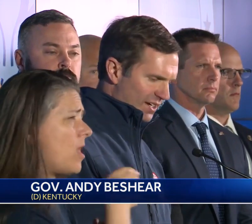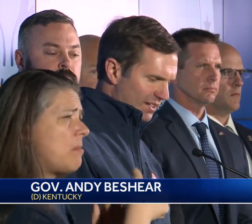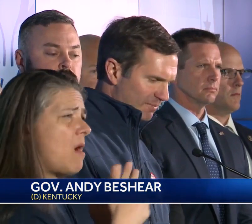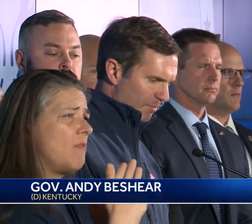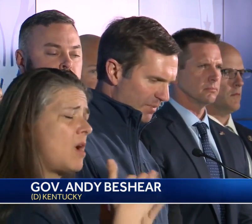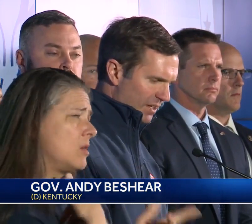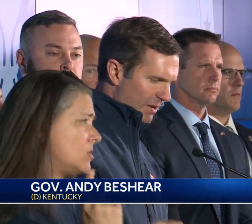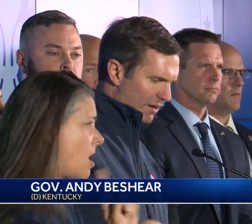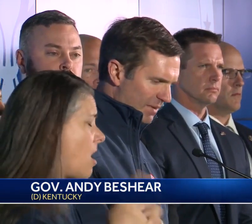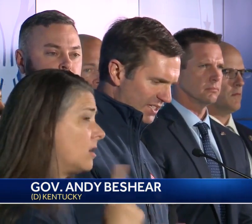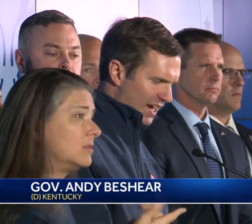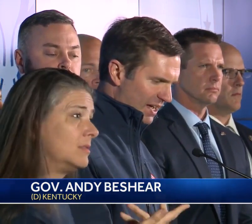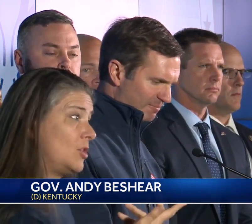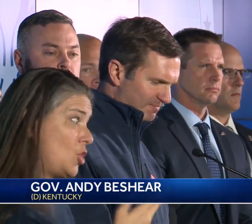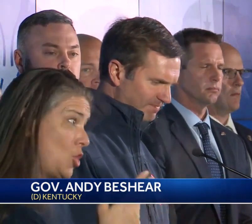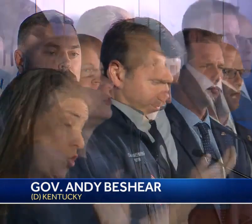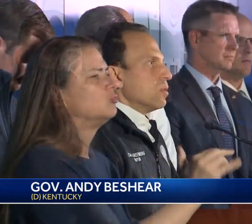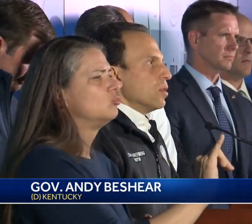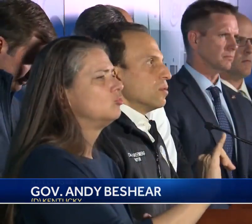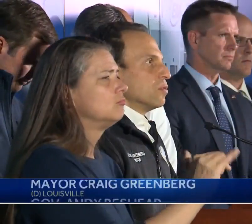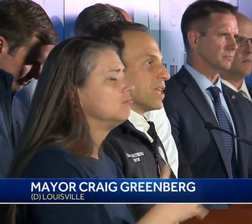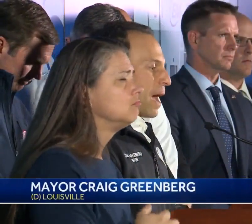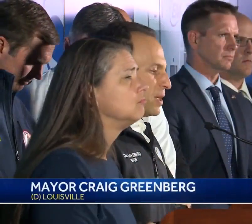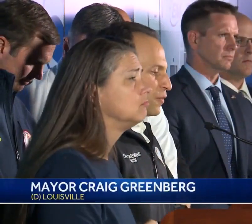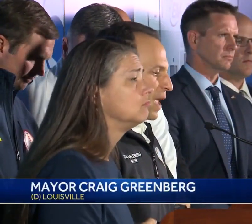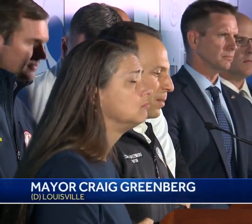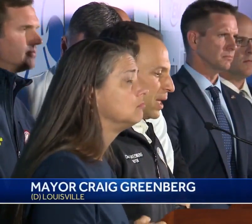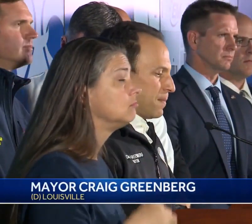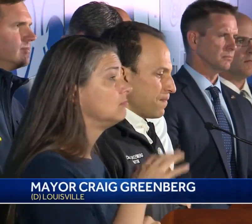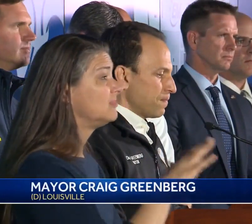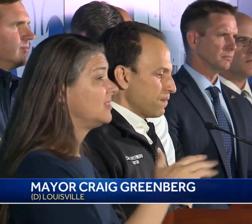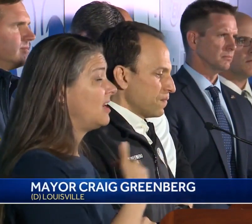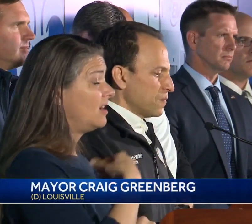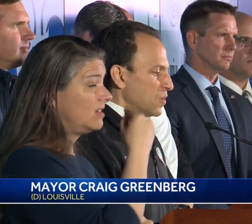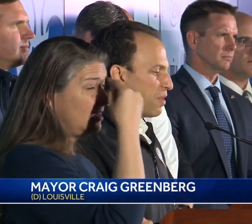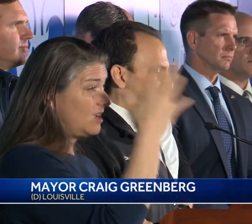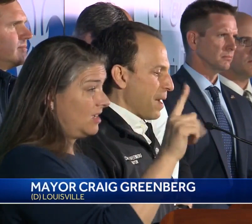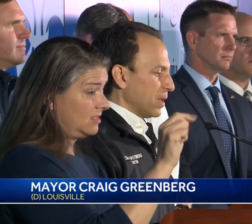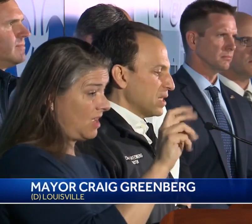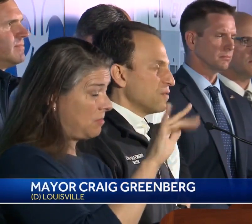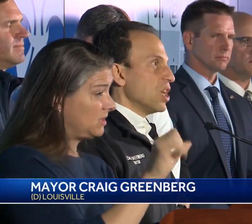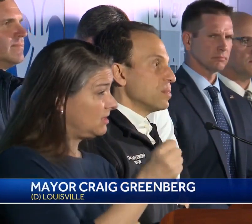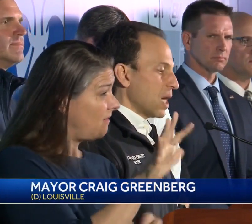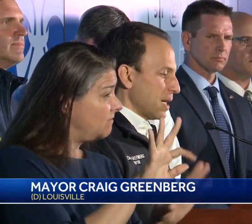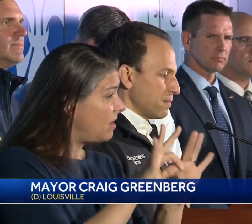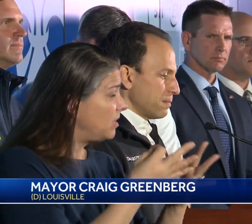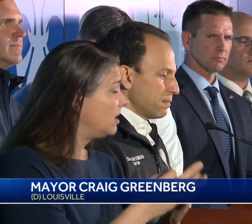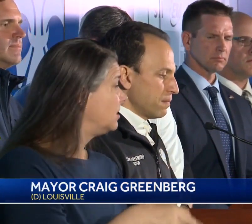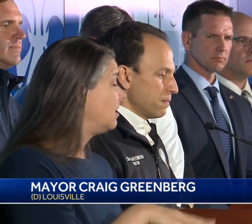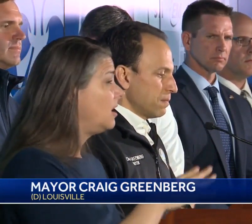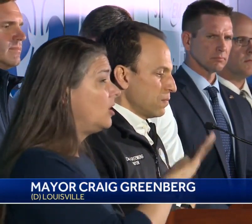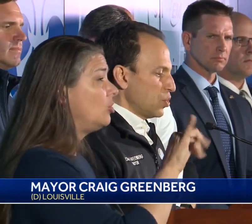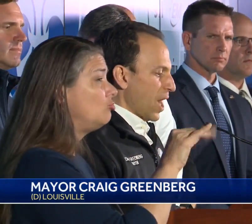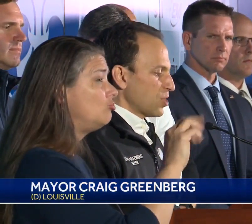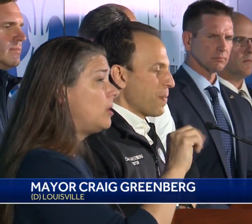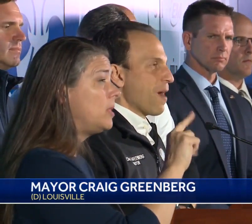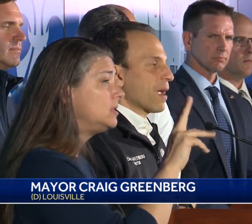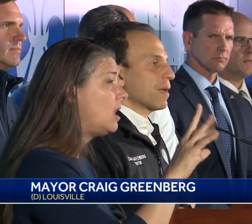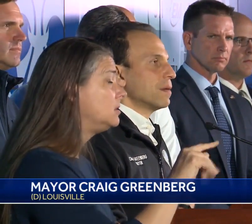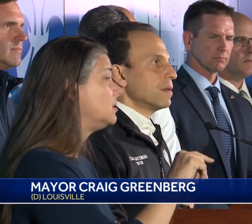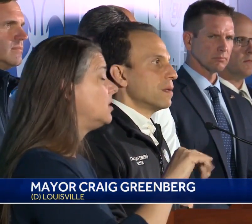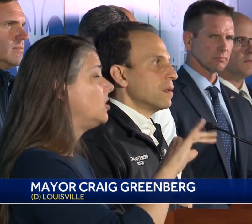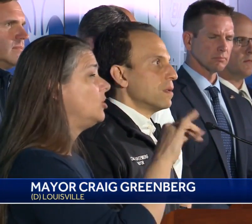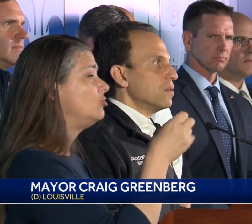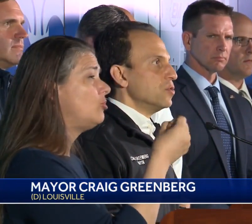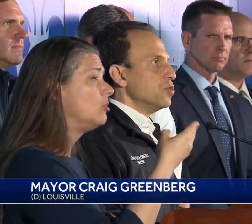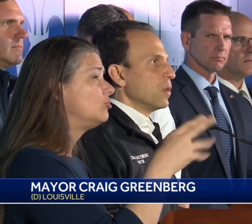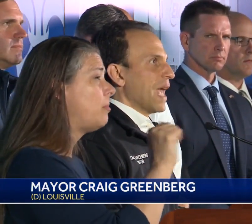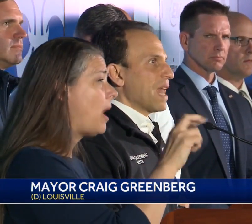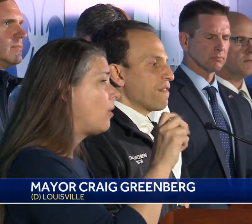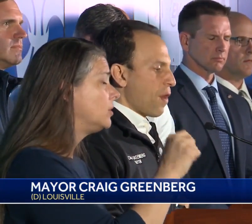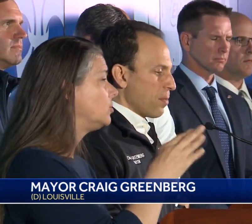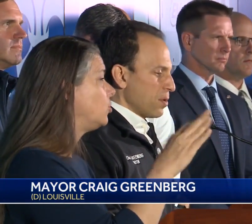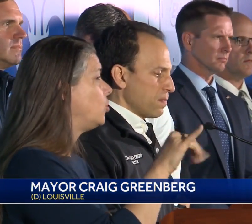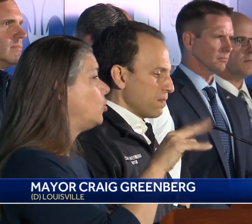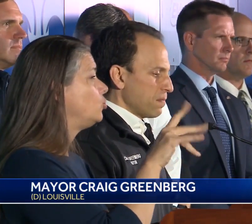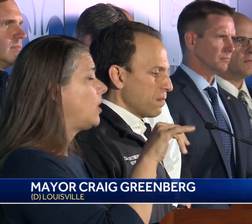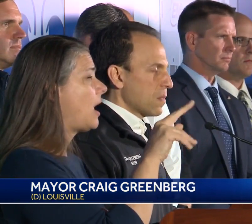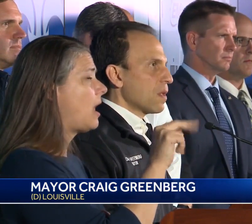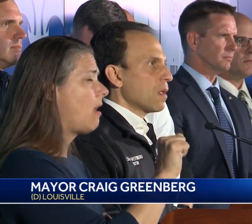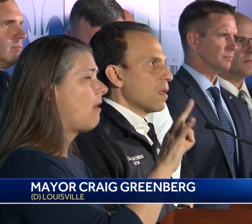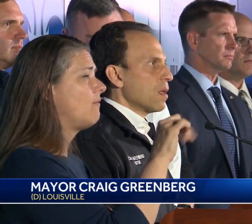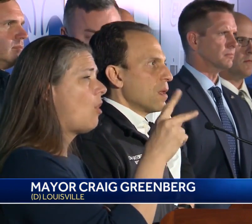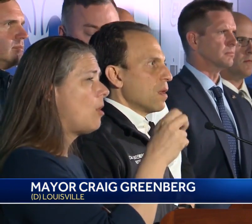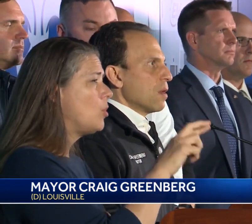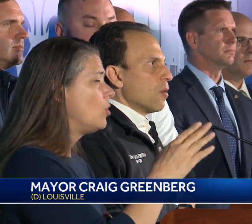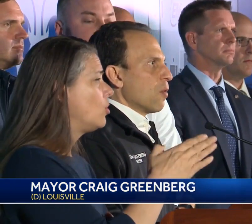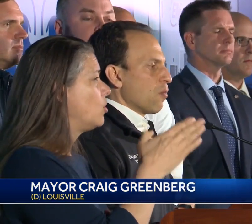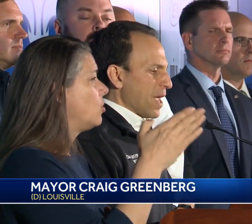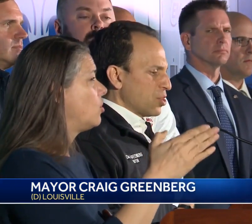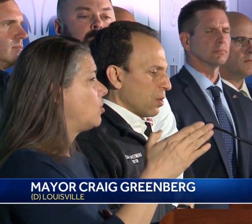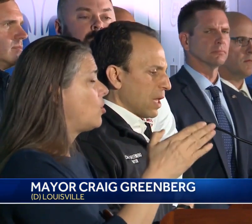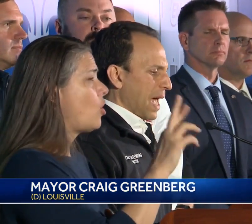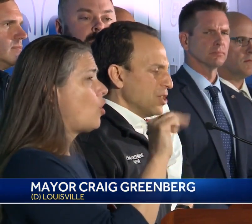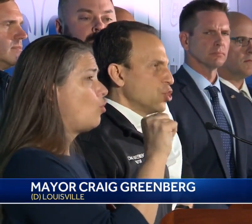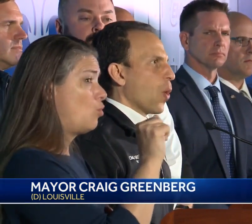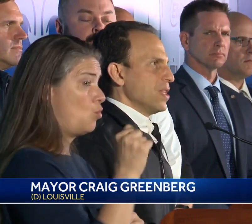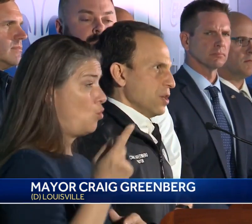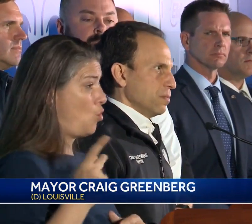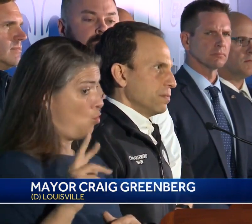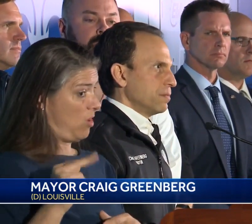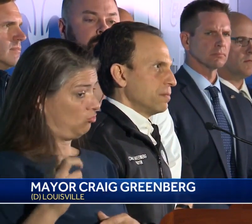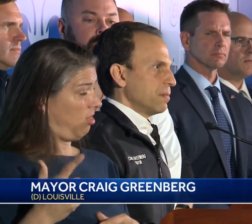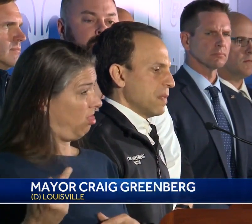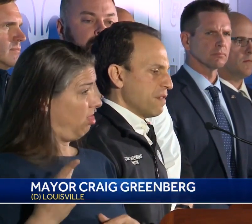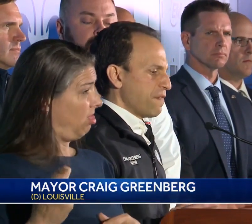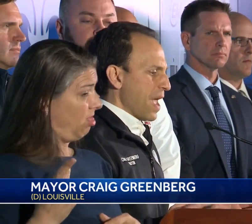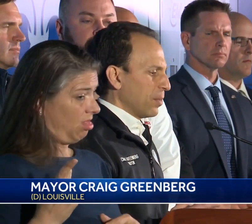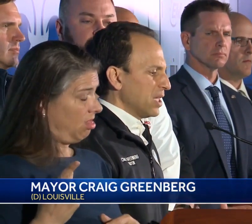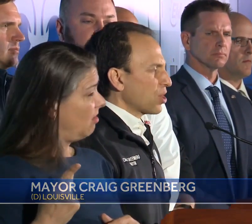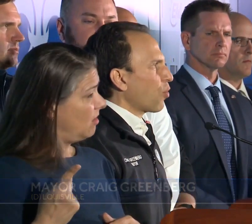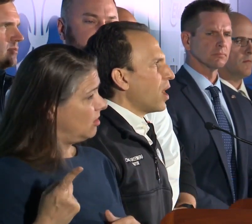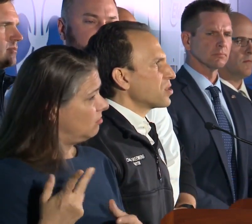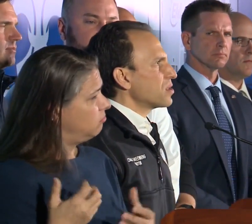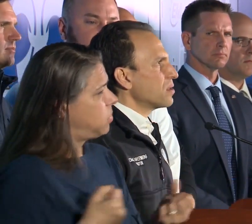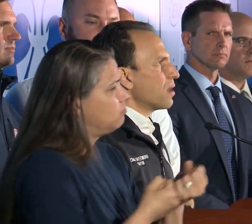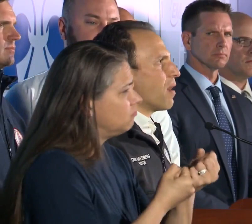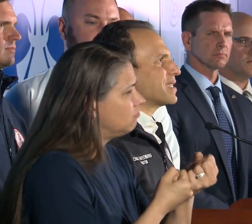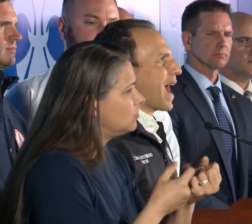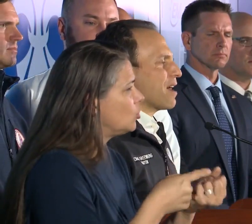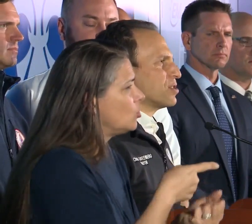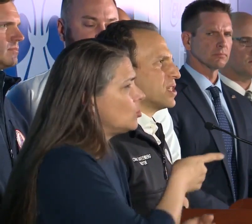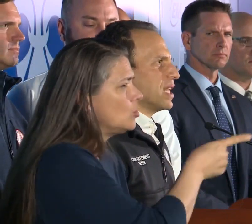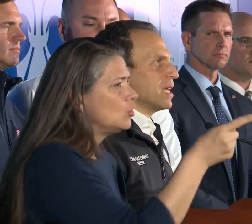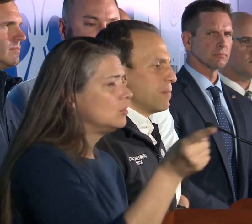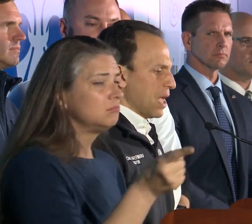ONE OF THE PEOPLE I TALK TO MOST IN THE WORLD, AND VERY RARELY WHERE ARE WE TALKING ABOUT MY JOB TO TOMMY’S FAMILY, TO THE FAMILIES OF JIM TUTT, JOSH BARRICK, JULIANA FARMER, RACHEL